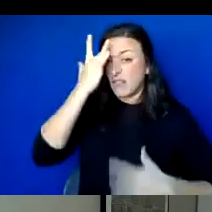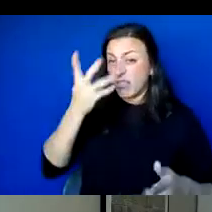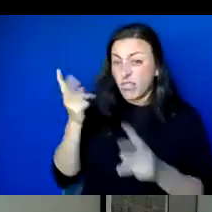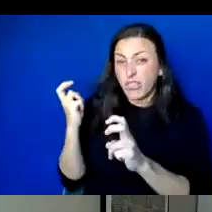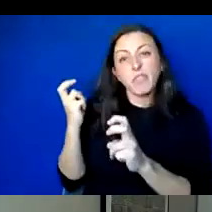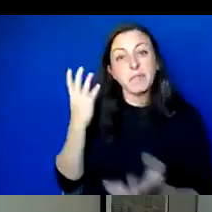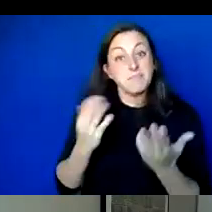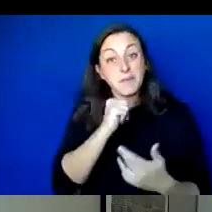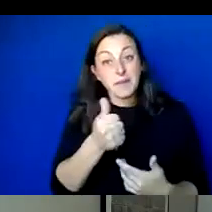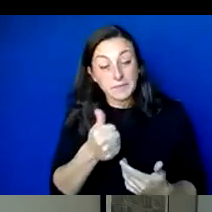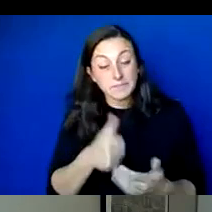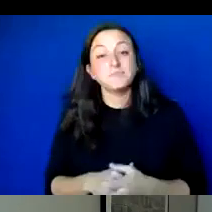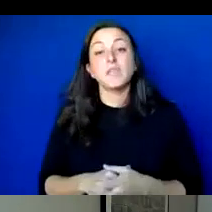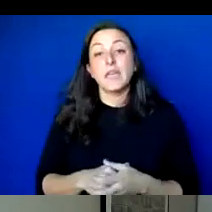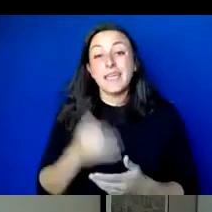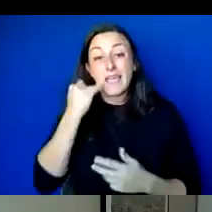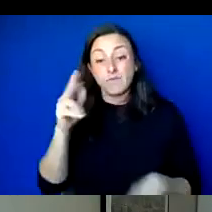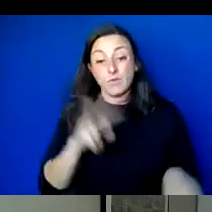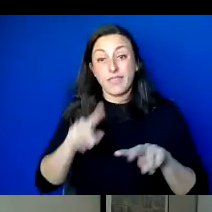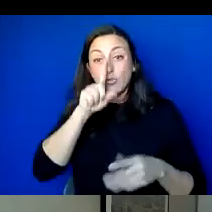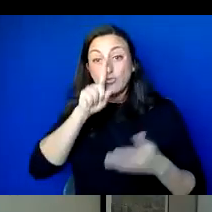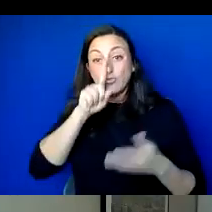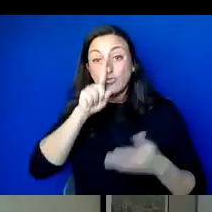If you look at the vaccine studies that were done, really what they're measuring for the most part